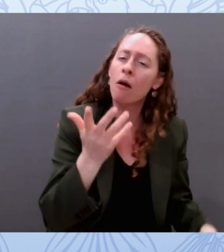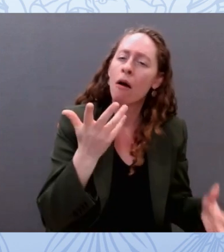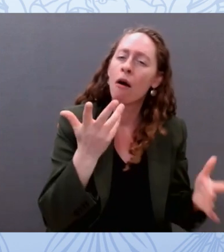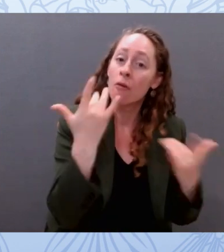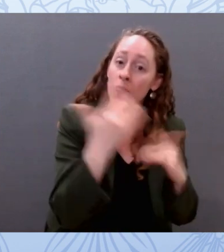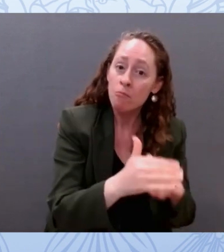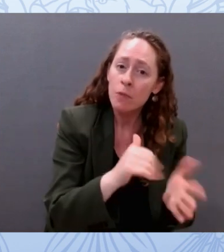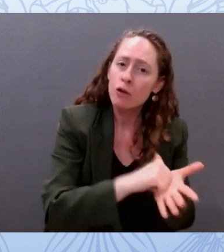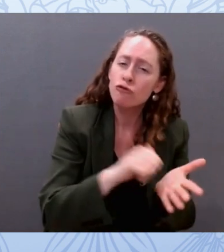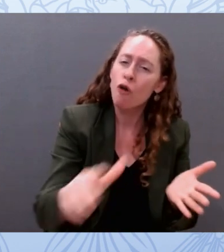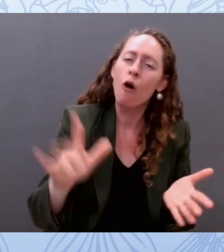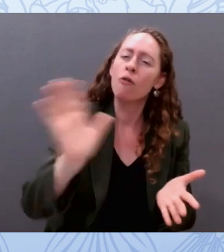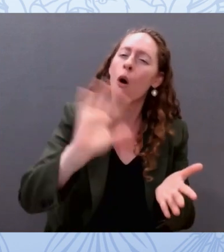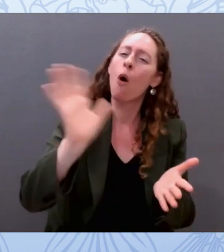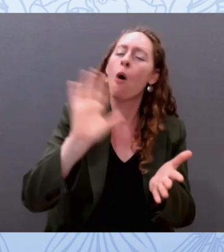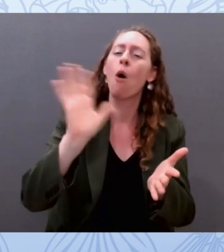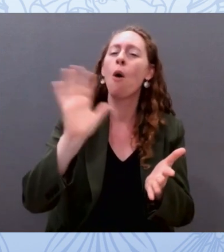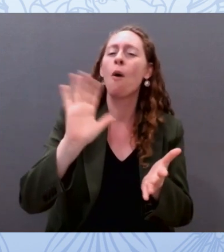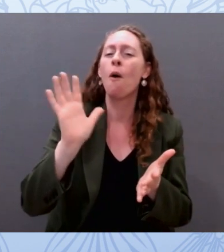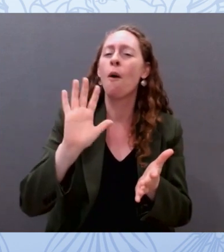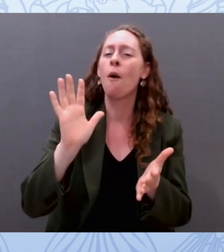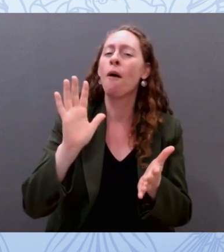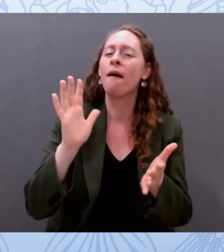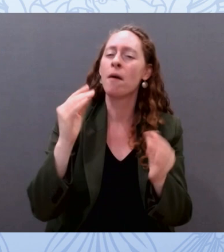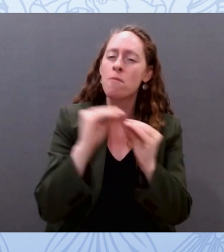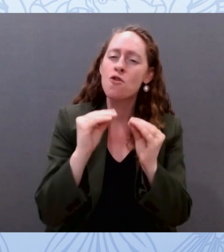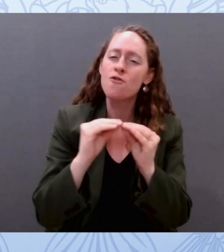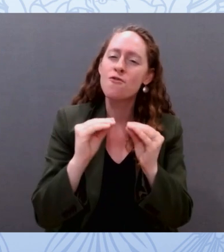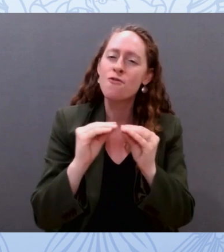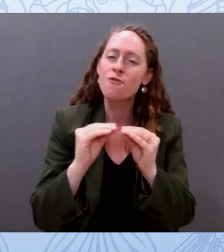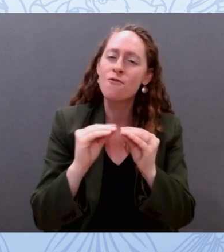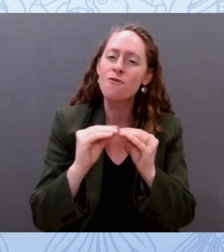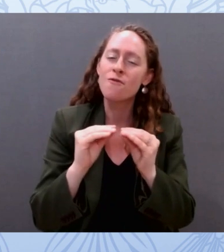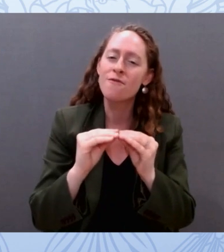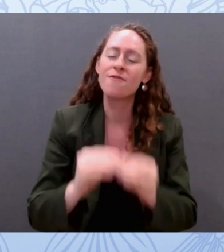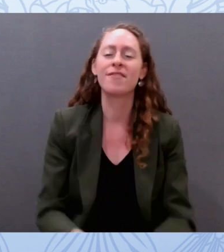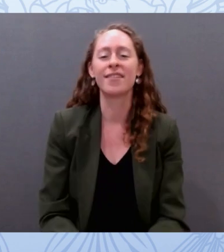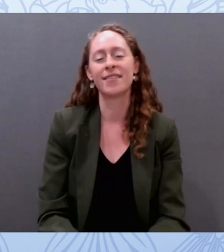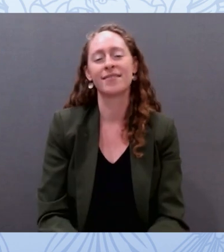So my message today to you is this Never forget where you came from.